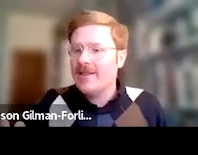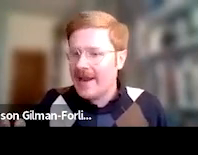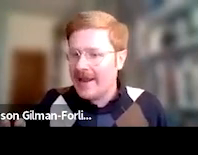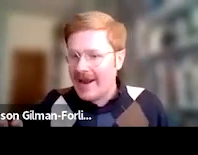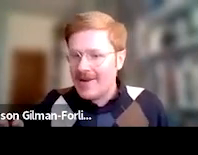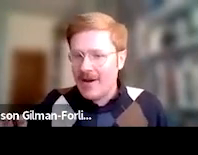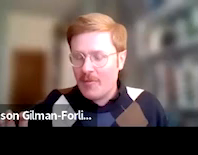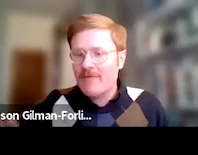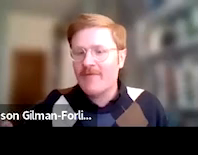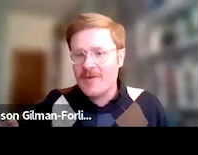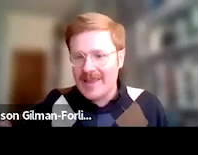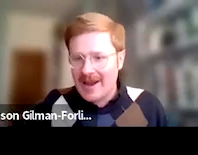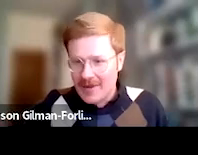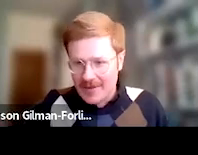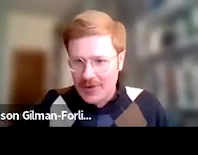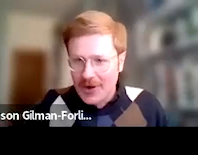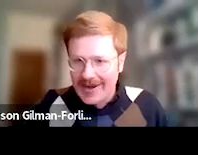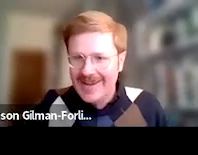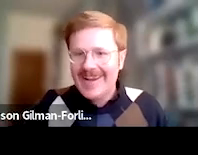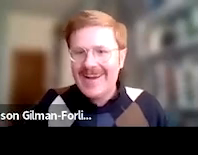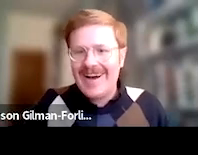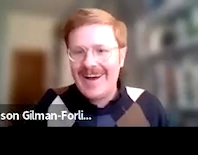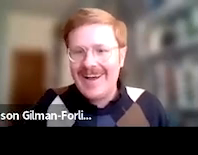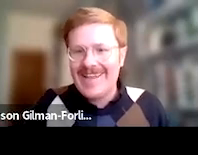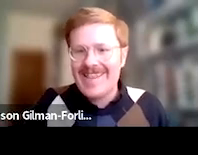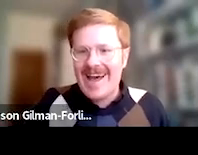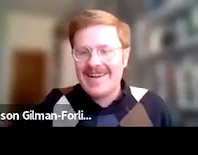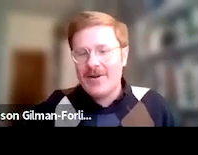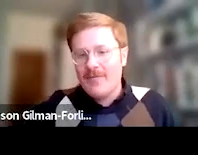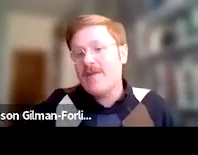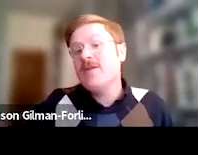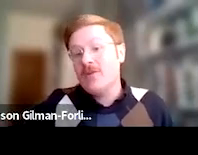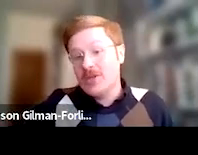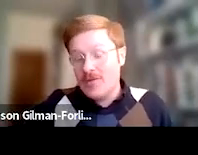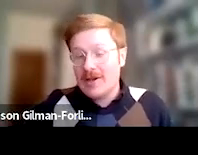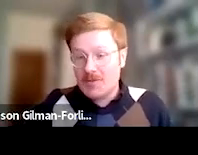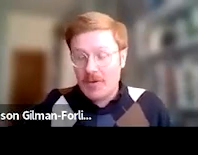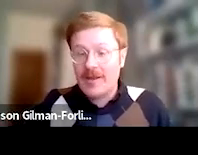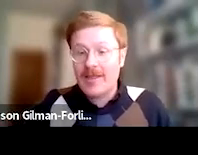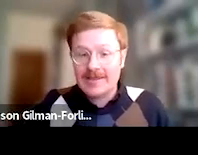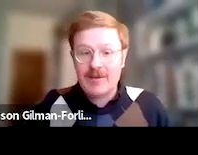not letting perfect be the enemy of the good, that maybe we should be exploring things like